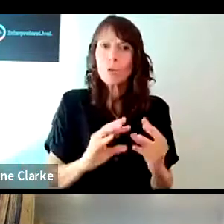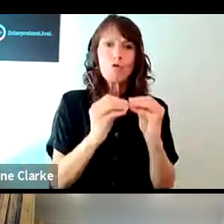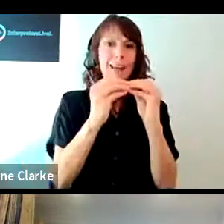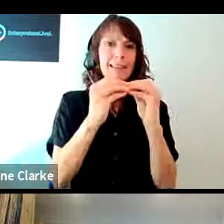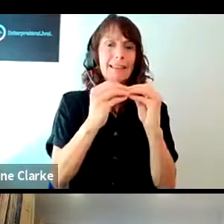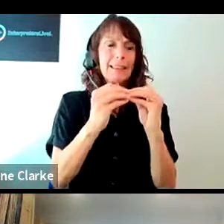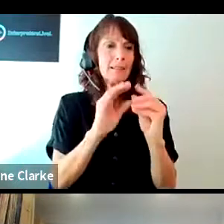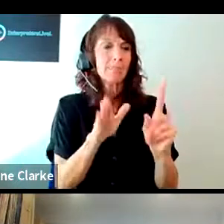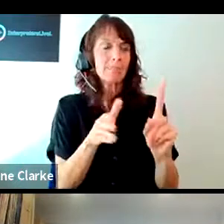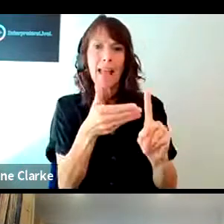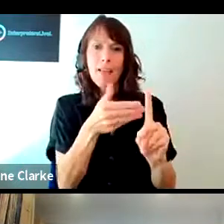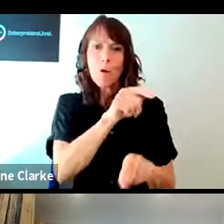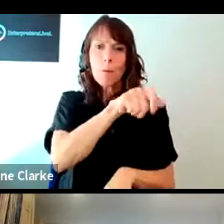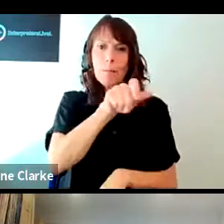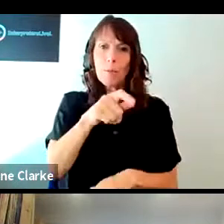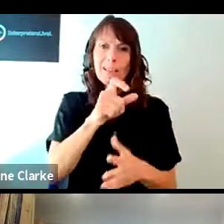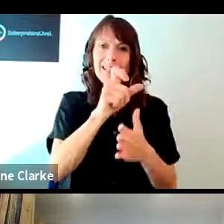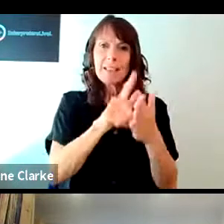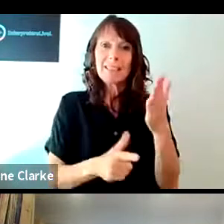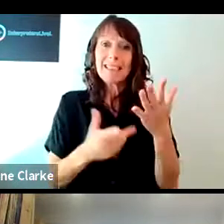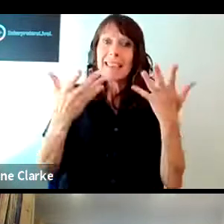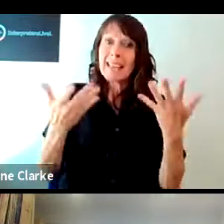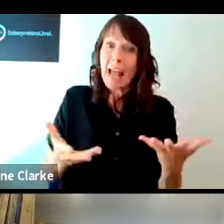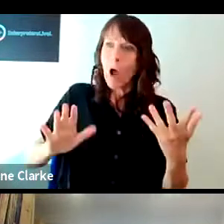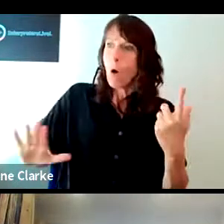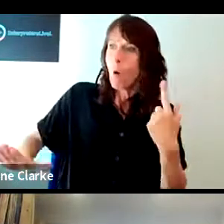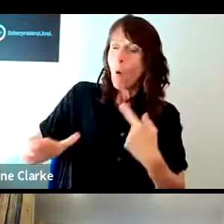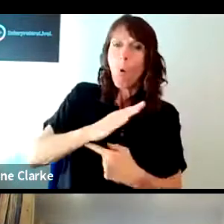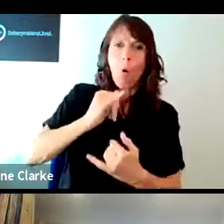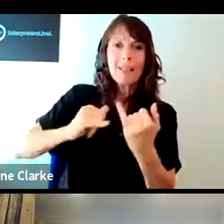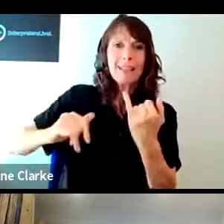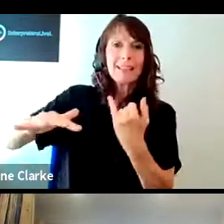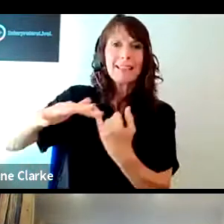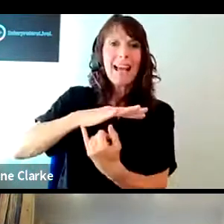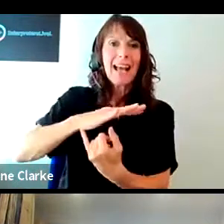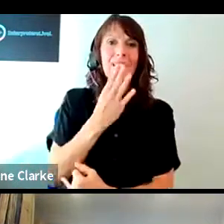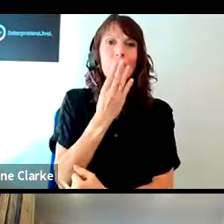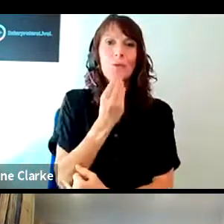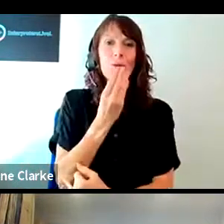with disabilities that now all of society uses in a lot of different ways, including ways we didn't